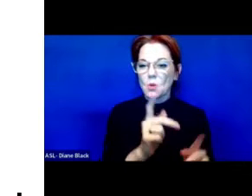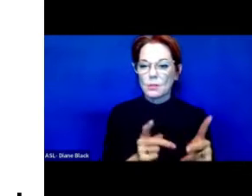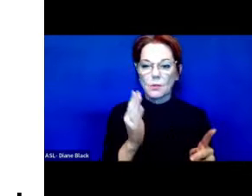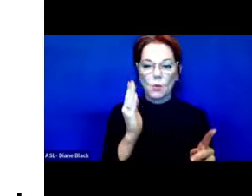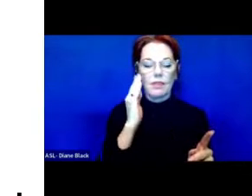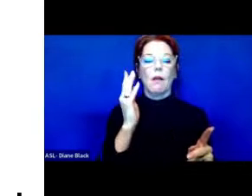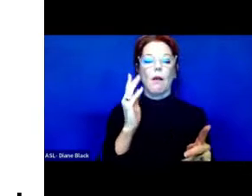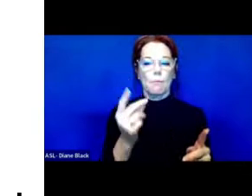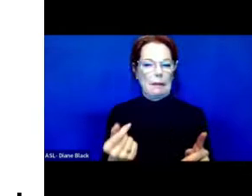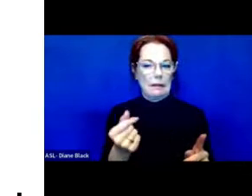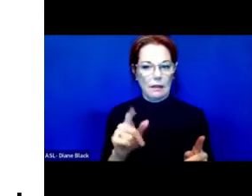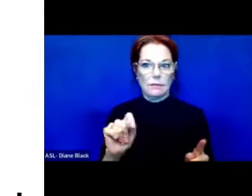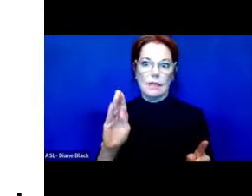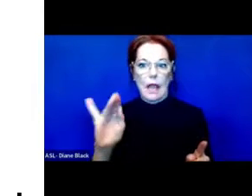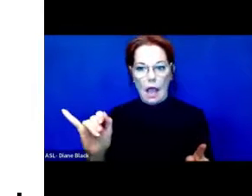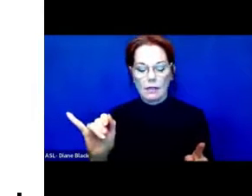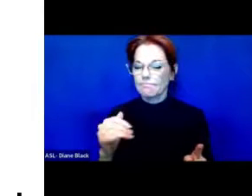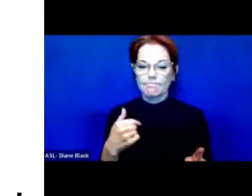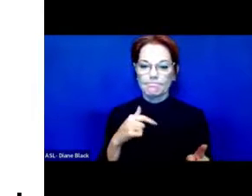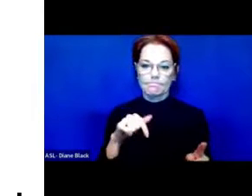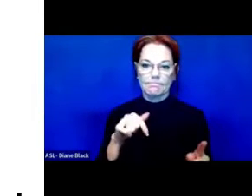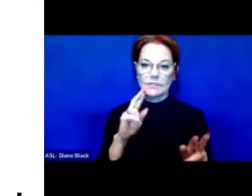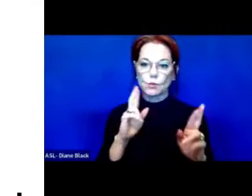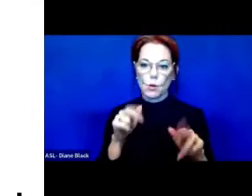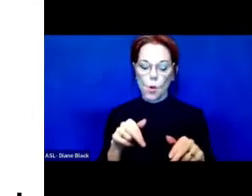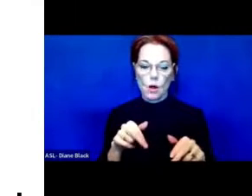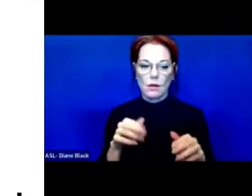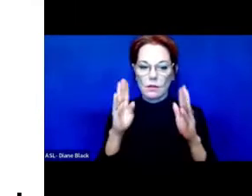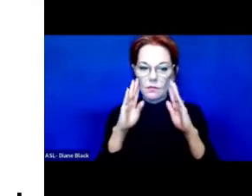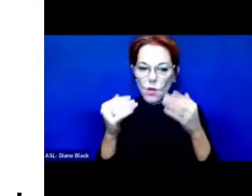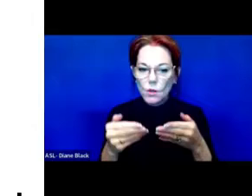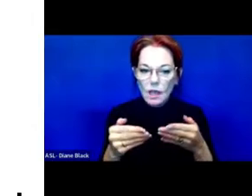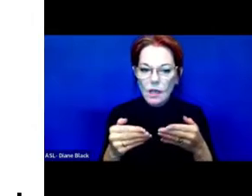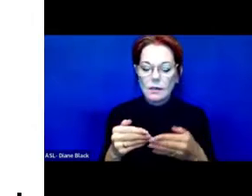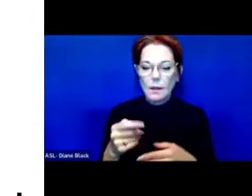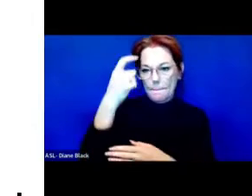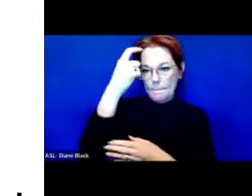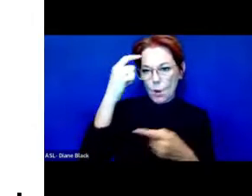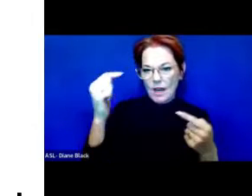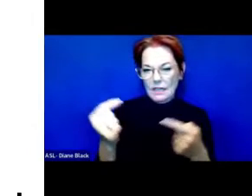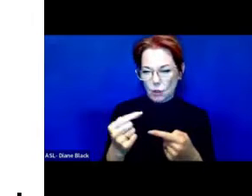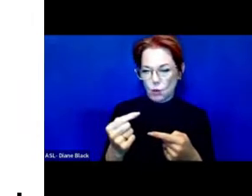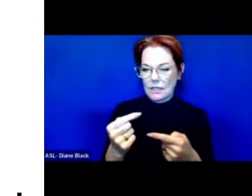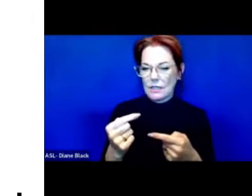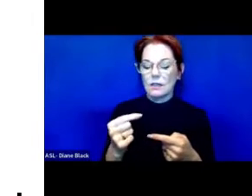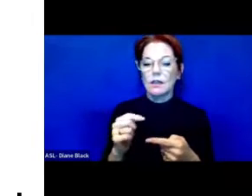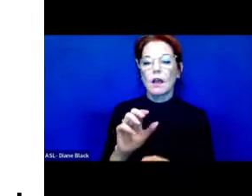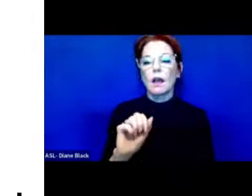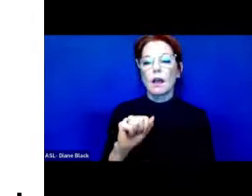we really focused on defining brain injury as acquired. So, you know, really, that